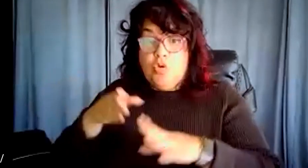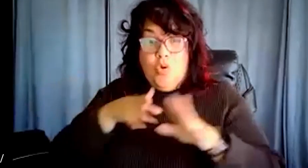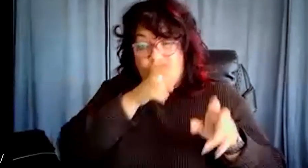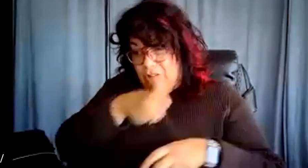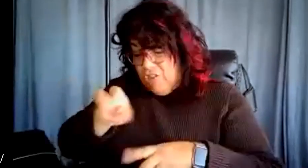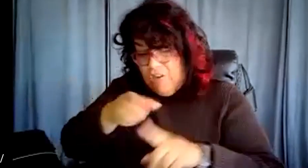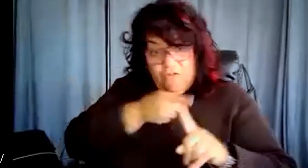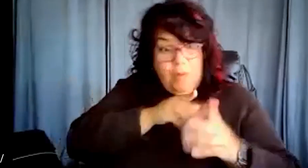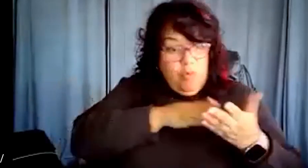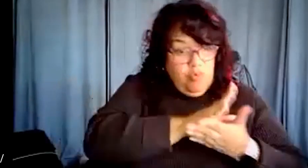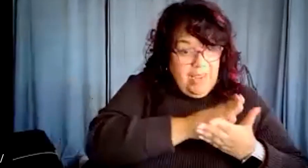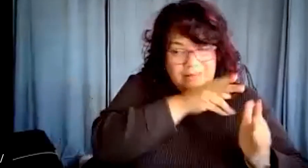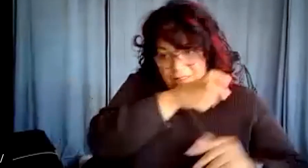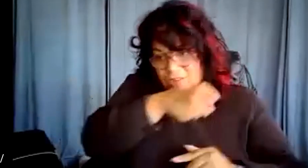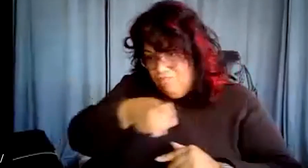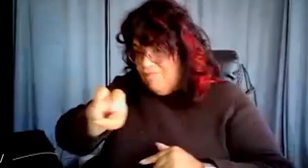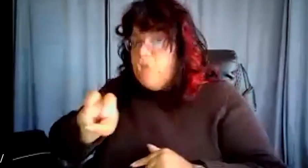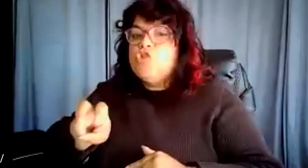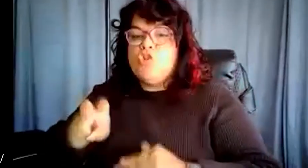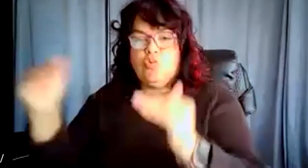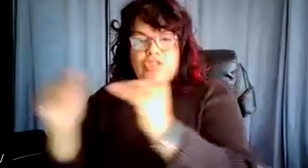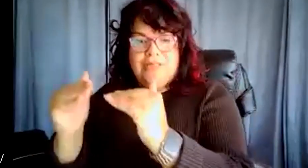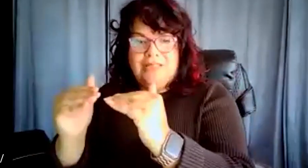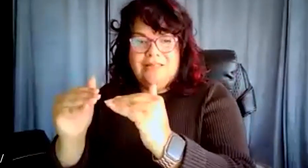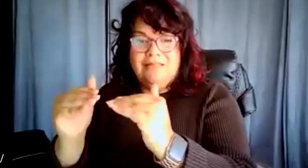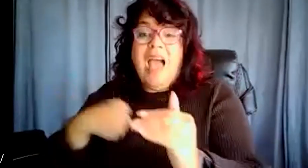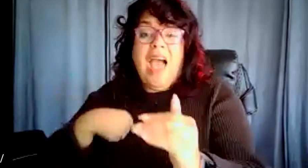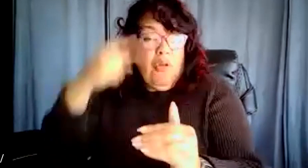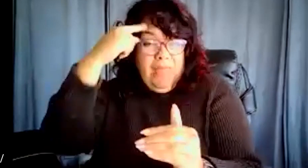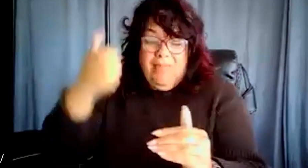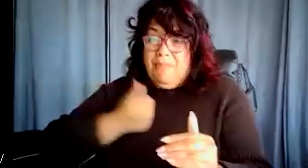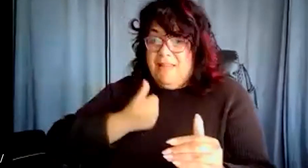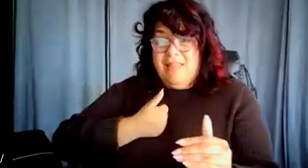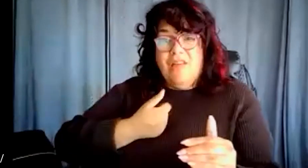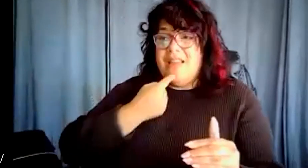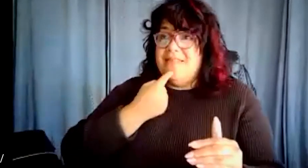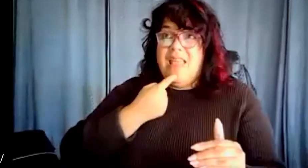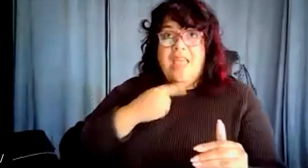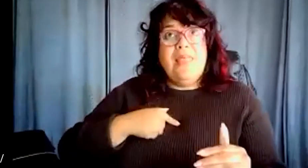But I don't think that I can even fairly call myself a Disability Justice advocate because